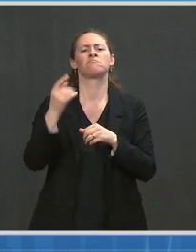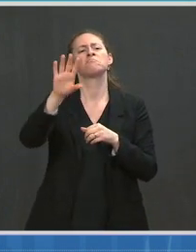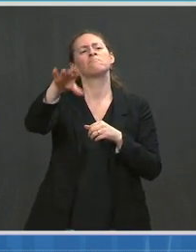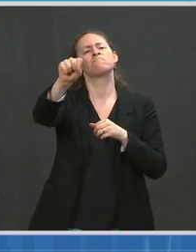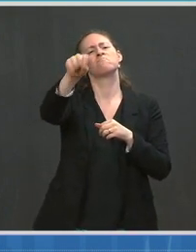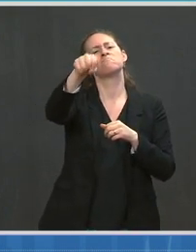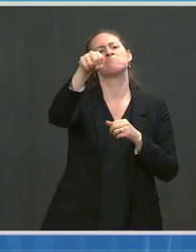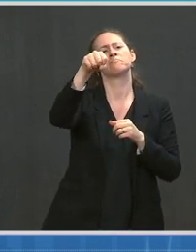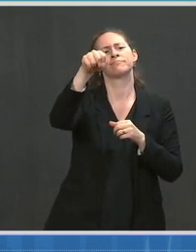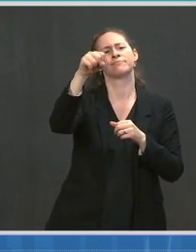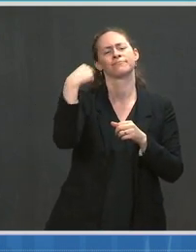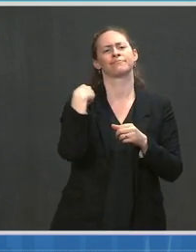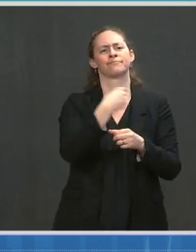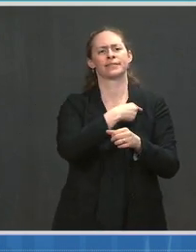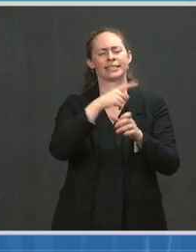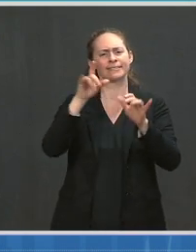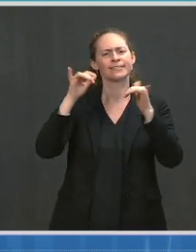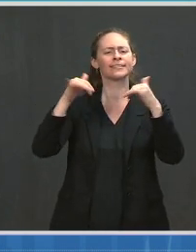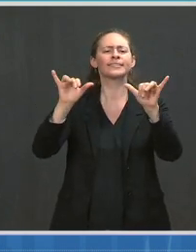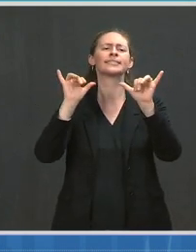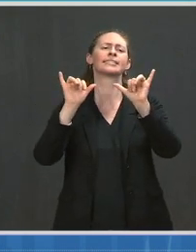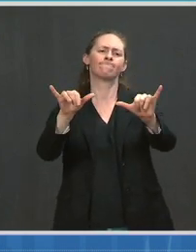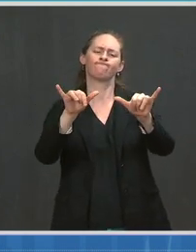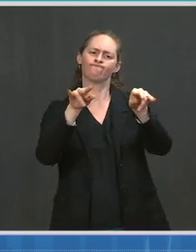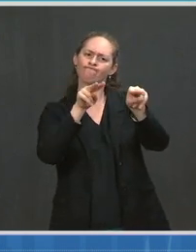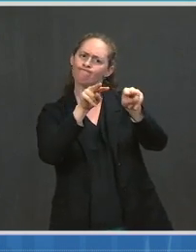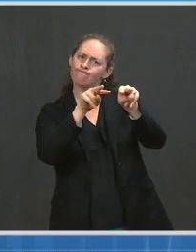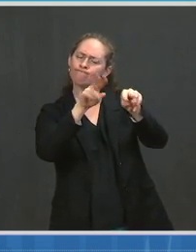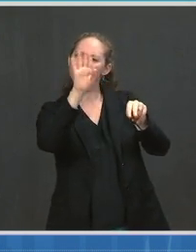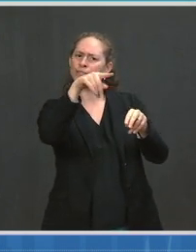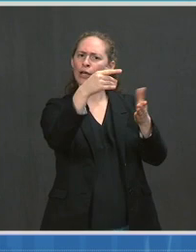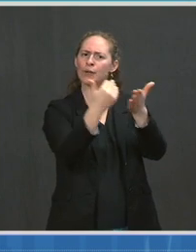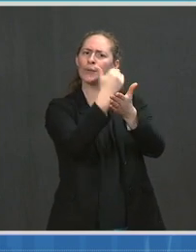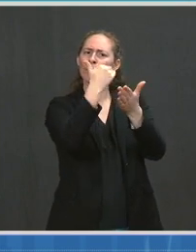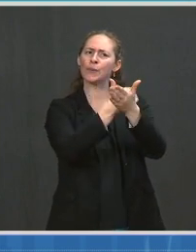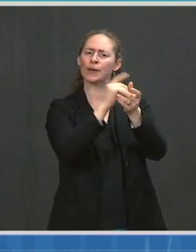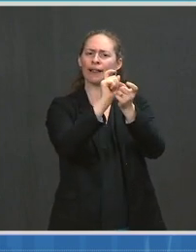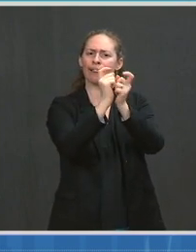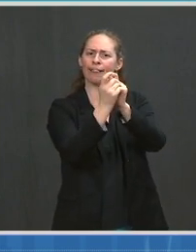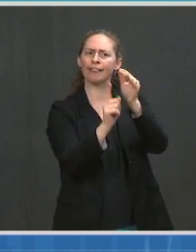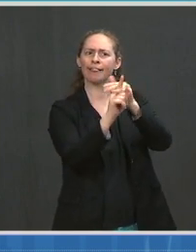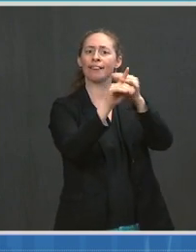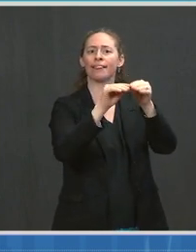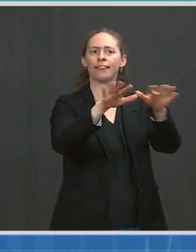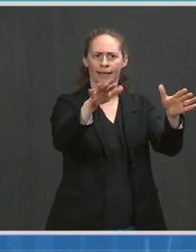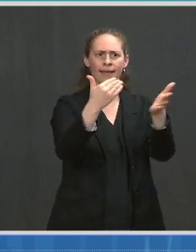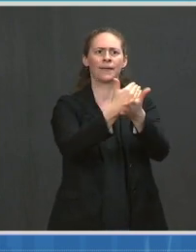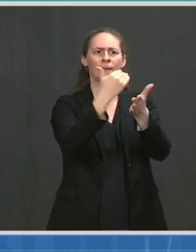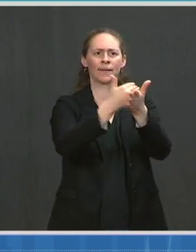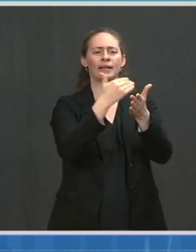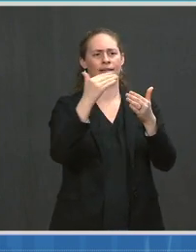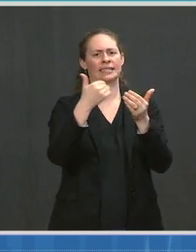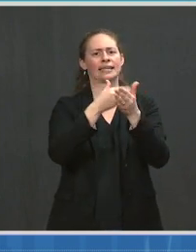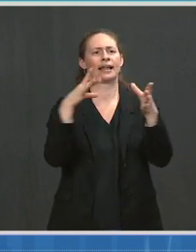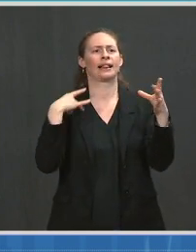B117 has now been detected in 51 jurisdictions, over 8,000 cases. We're watching it very closely.